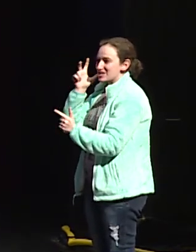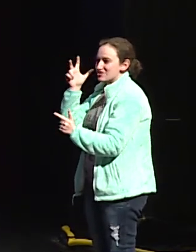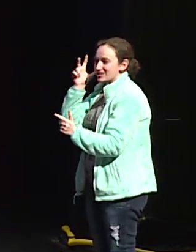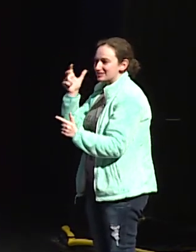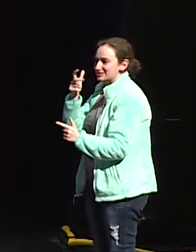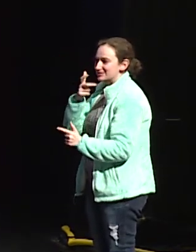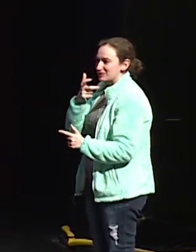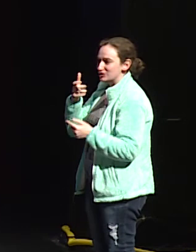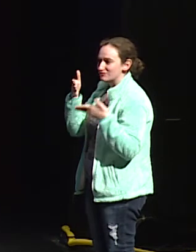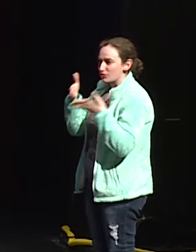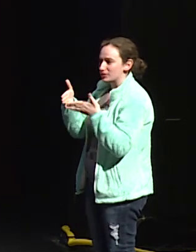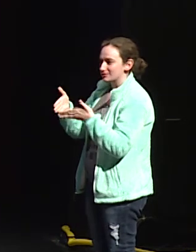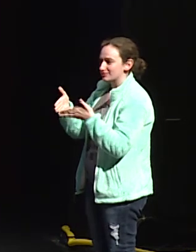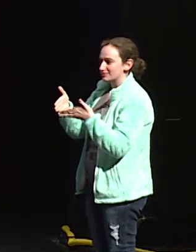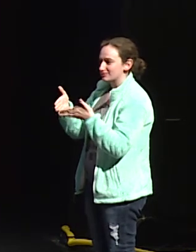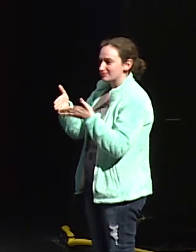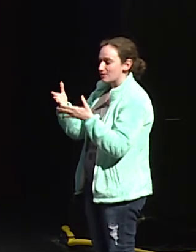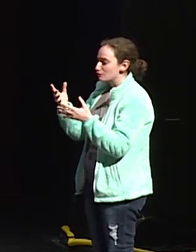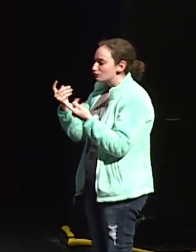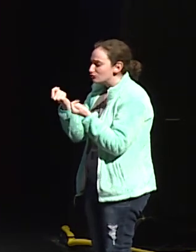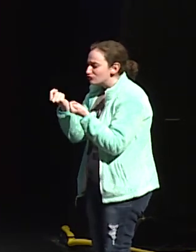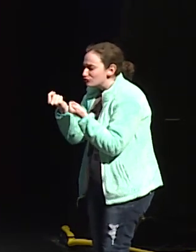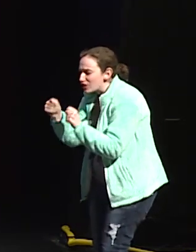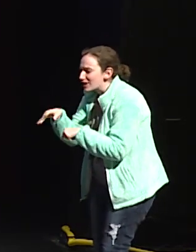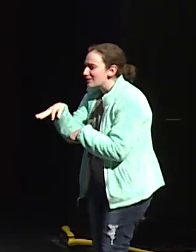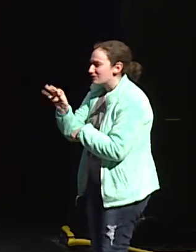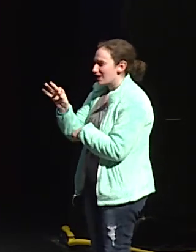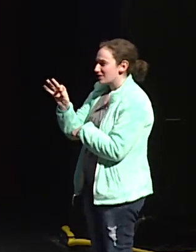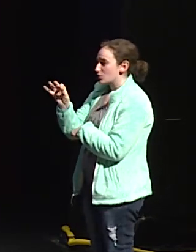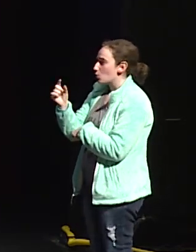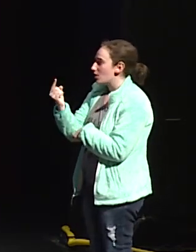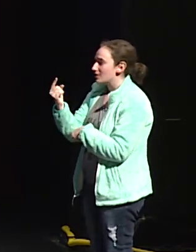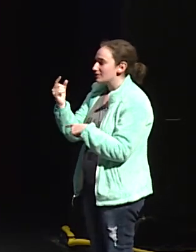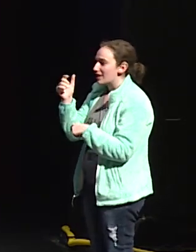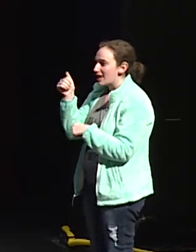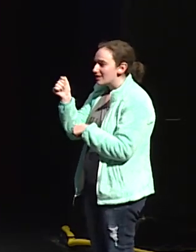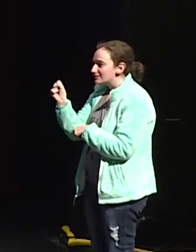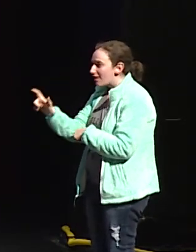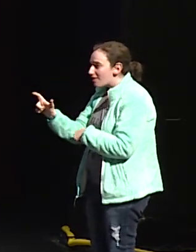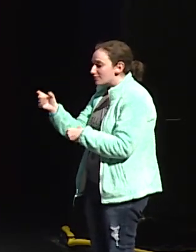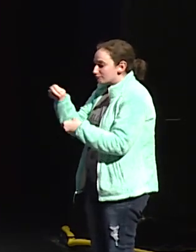but all the information I'm seeing is speech-focused.